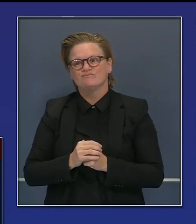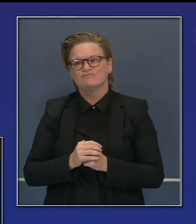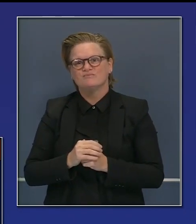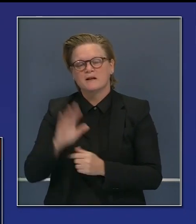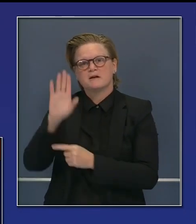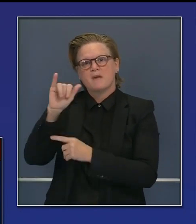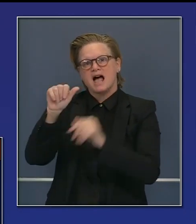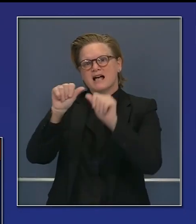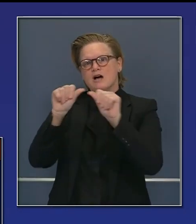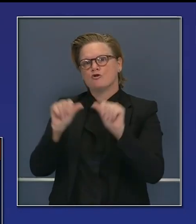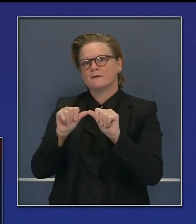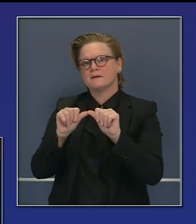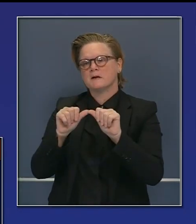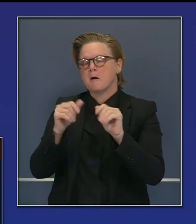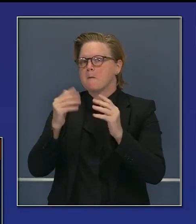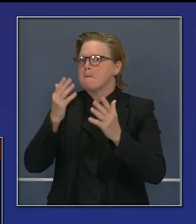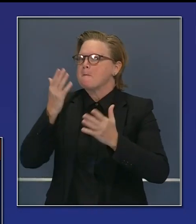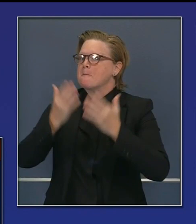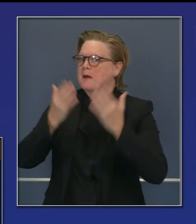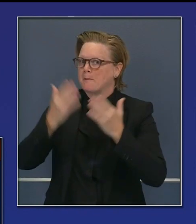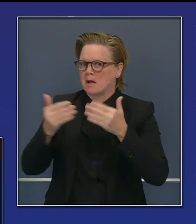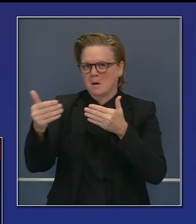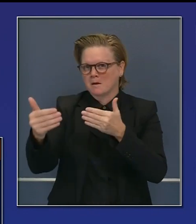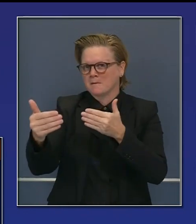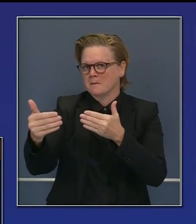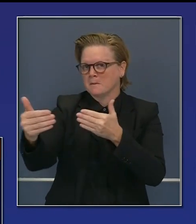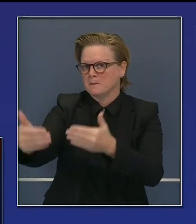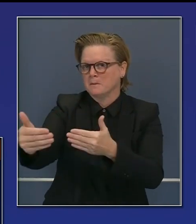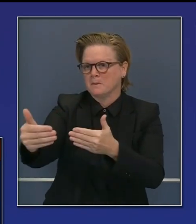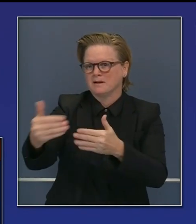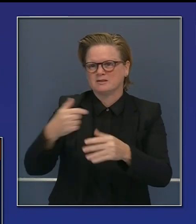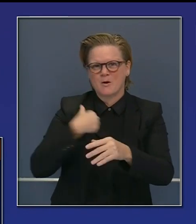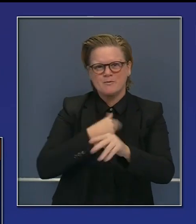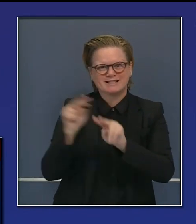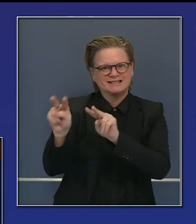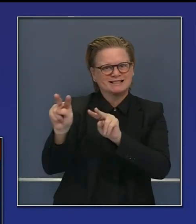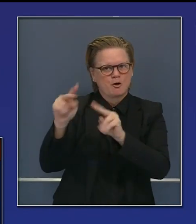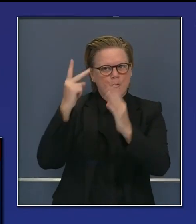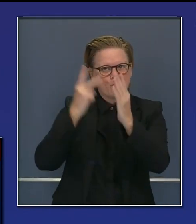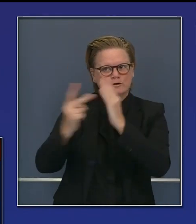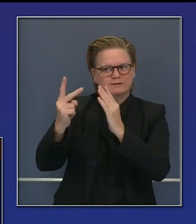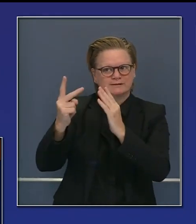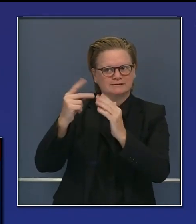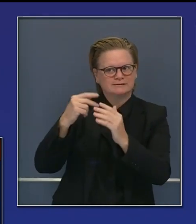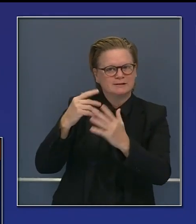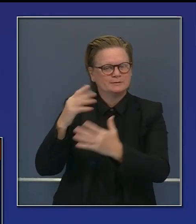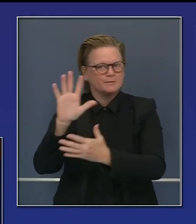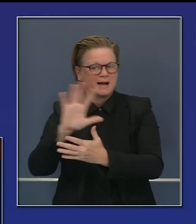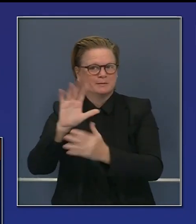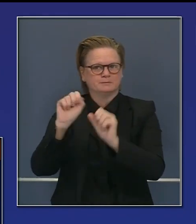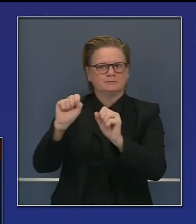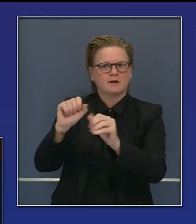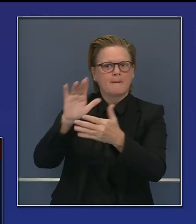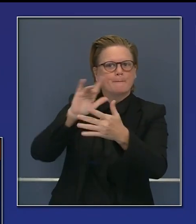LESS ICU CAPACITY. EXTRA DAYS, OUR CURRENT PROJECTIONS SUGGEST MID OR